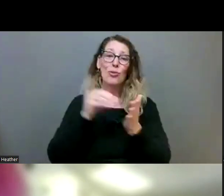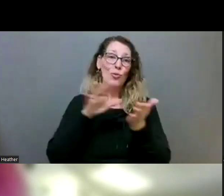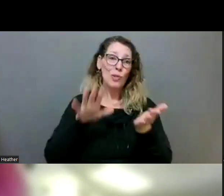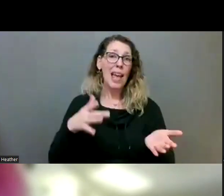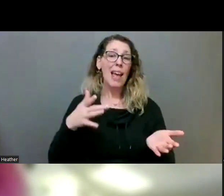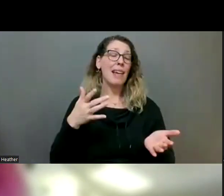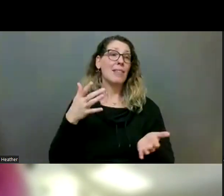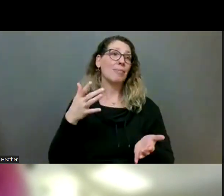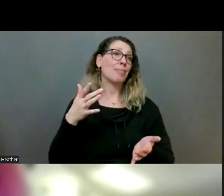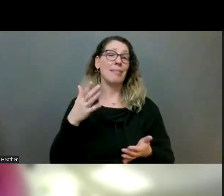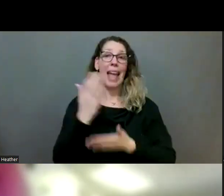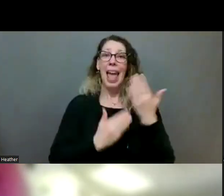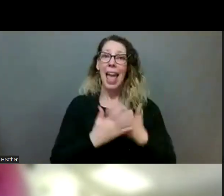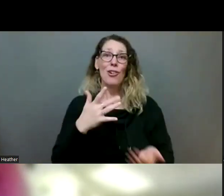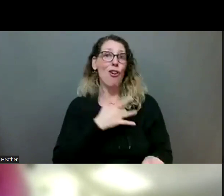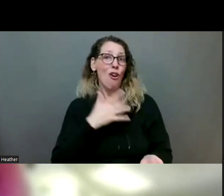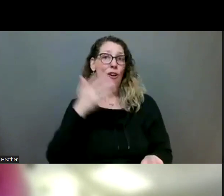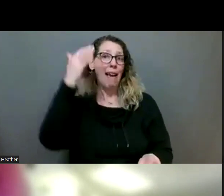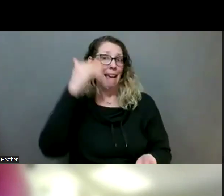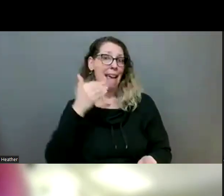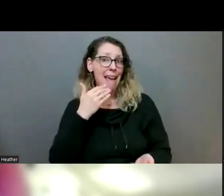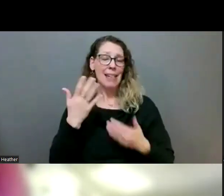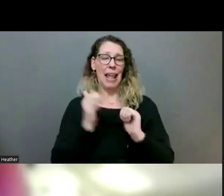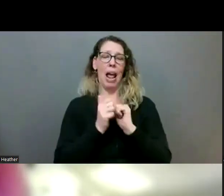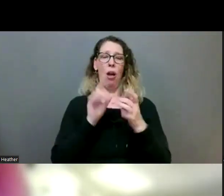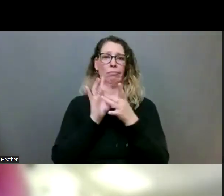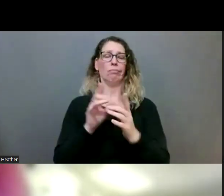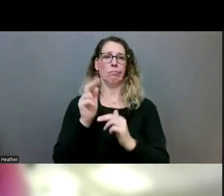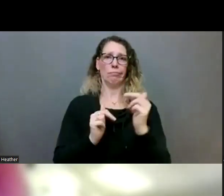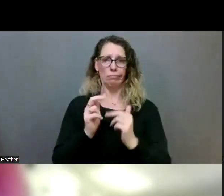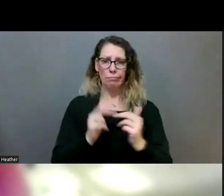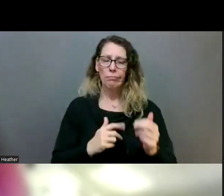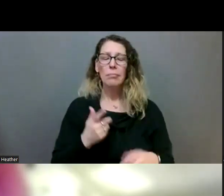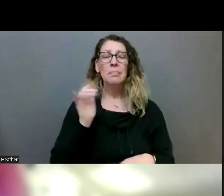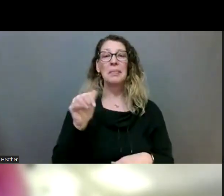other building those connections and so that was. that's our next thing that we're working